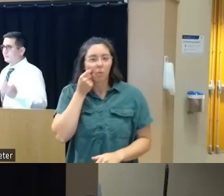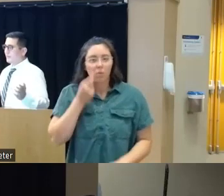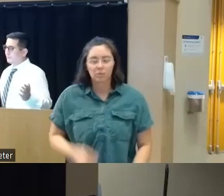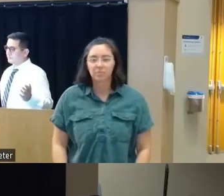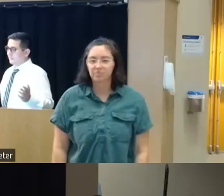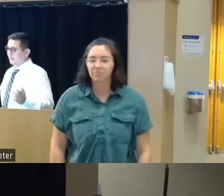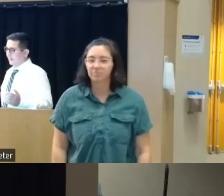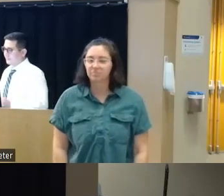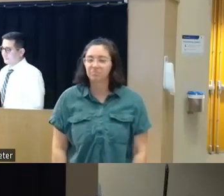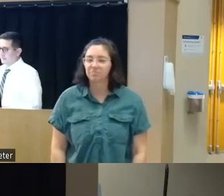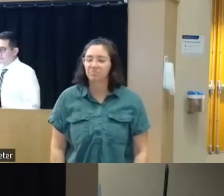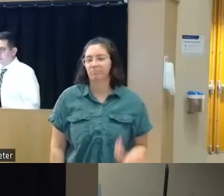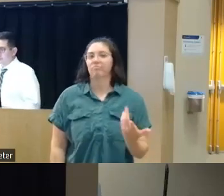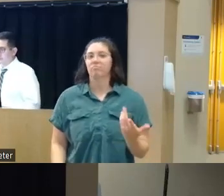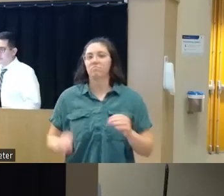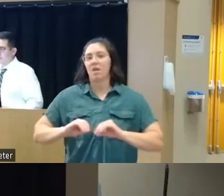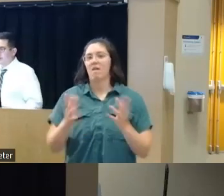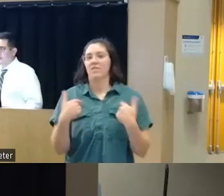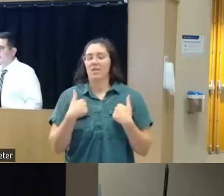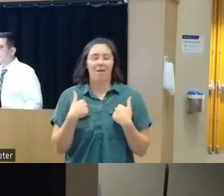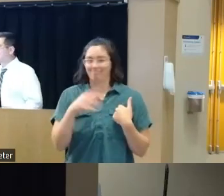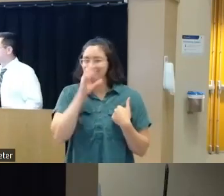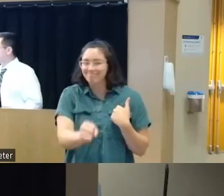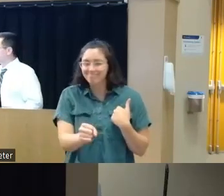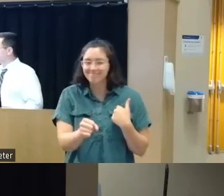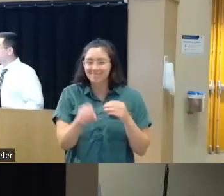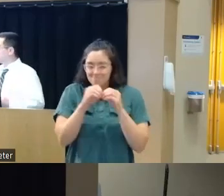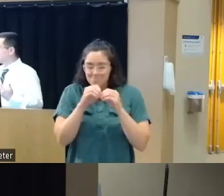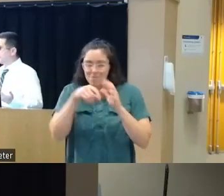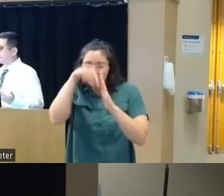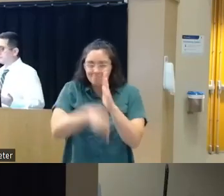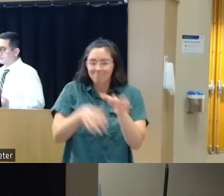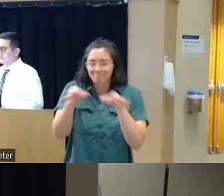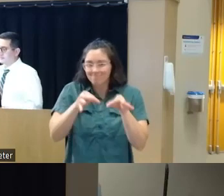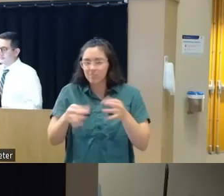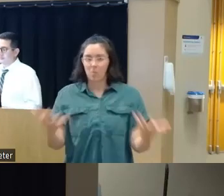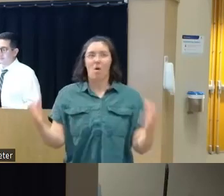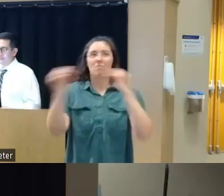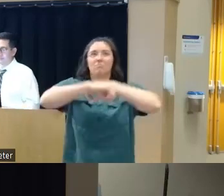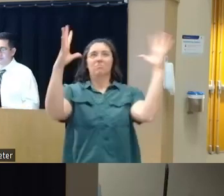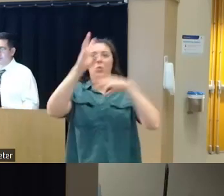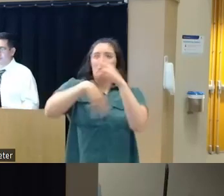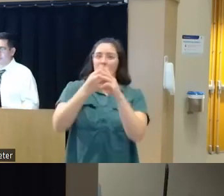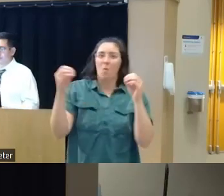and so I was obviously I was Smitten by you know what what possibilities existed by doing retinal